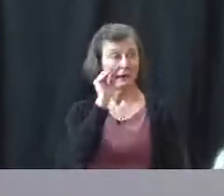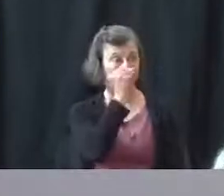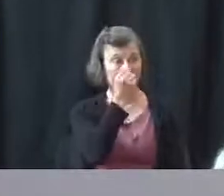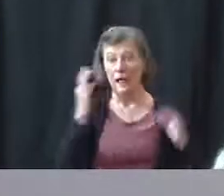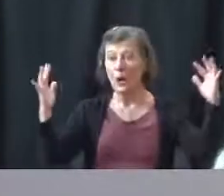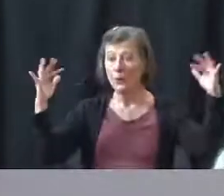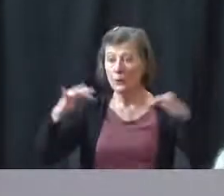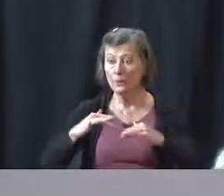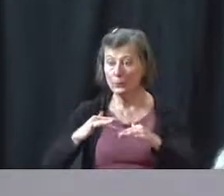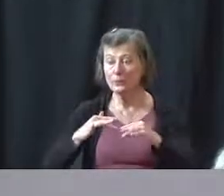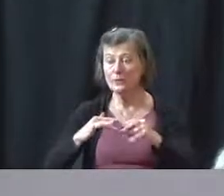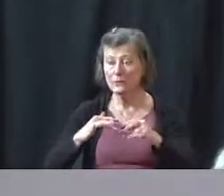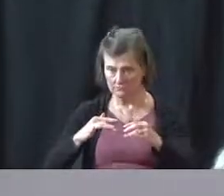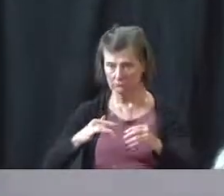stood the test of time.